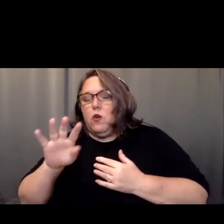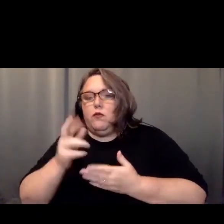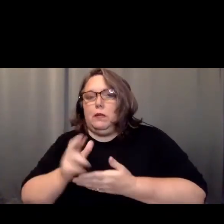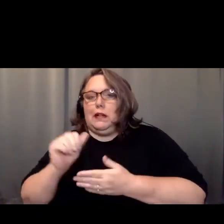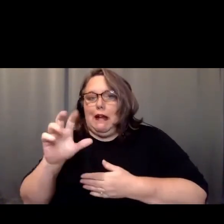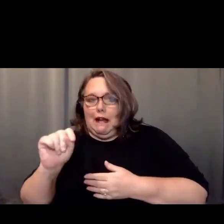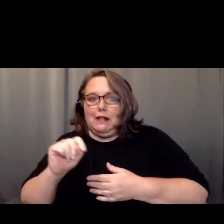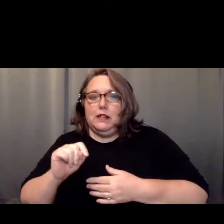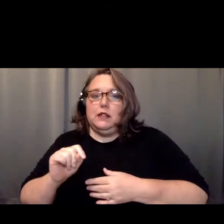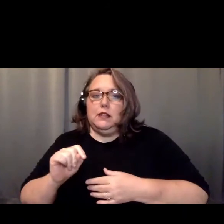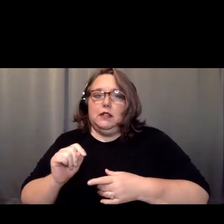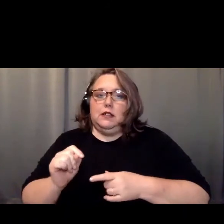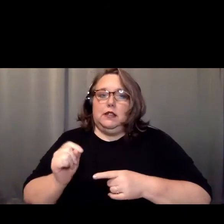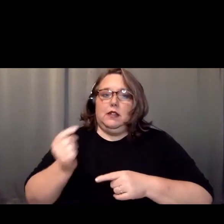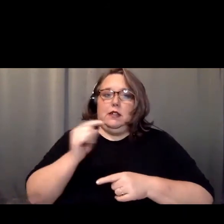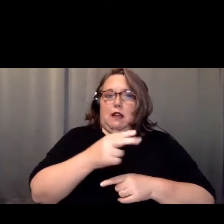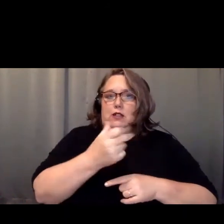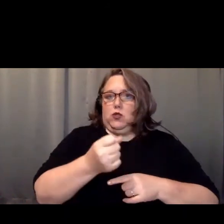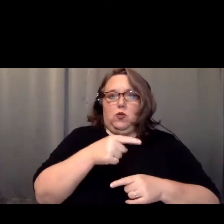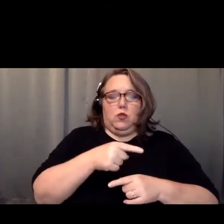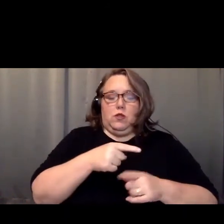that would no longer apply.